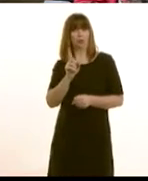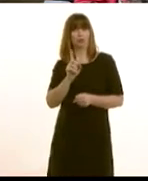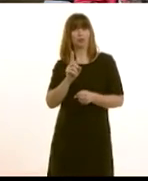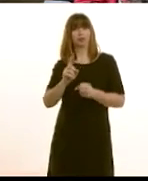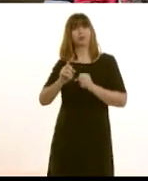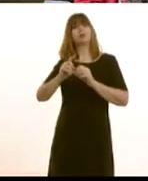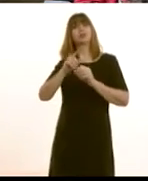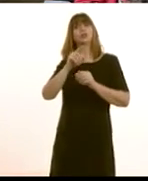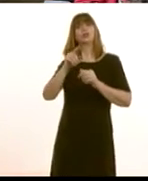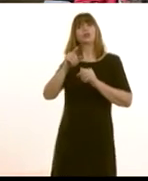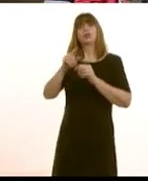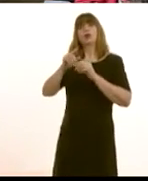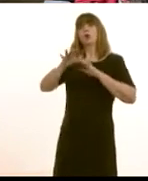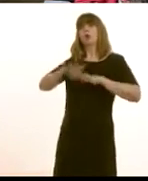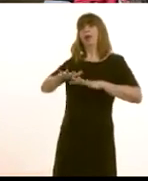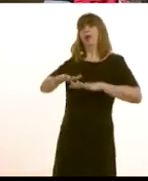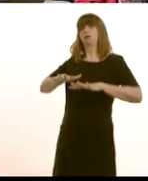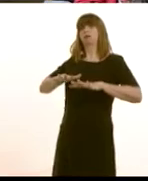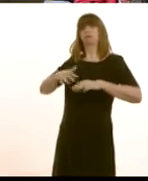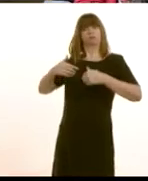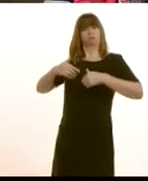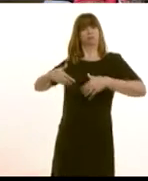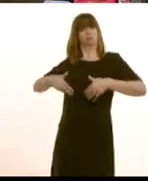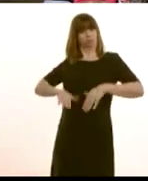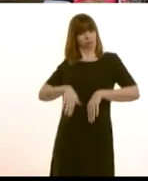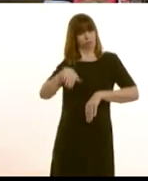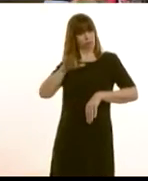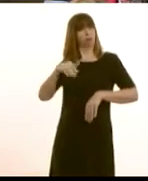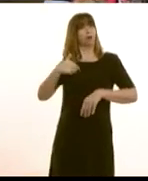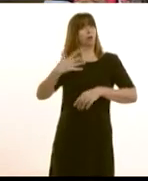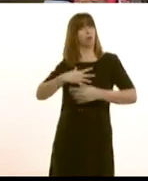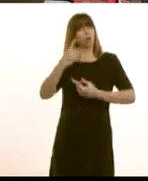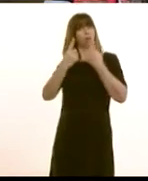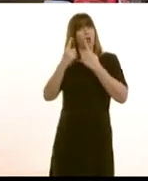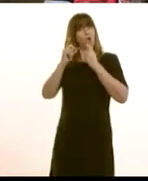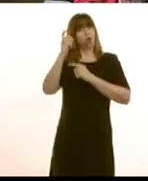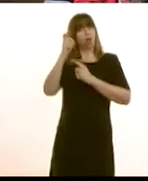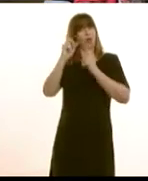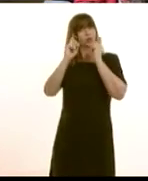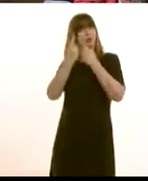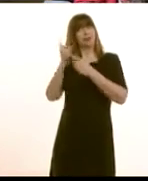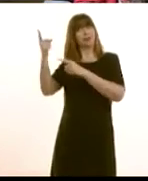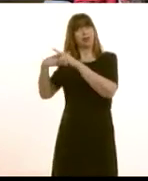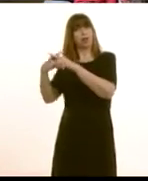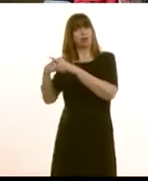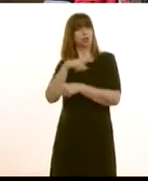of those students from Wales who choose to study in Englandówhich is her partyís policyóI